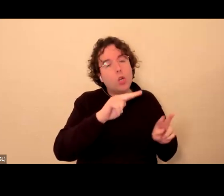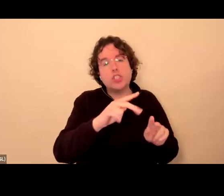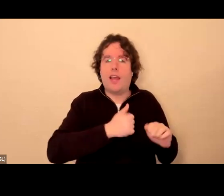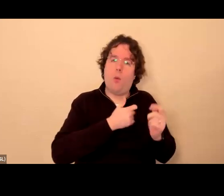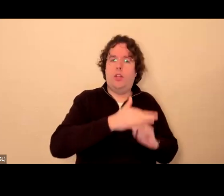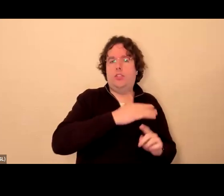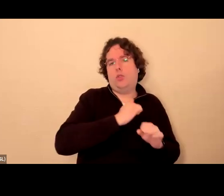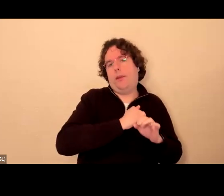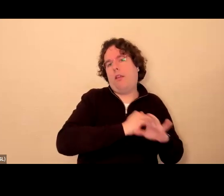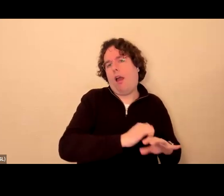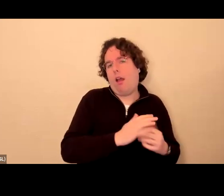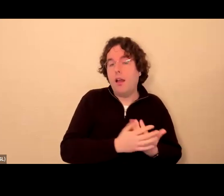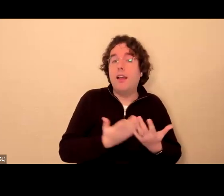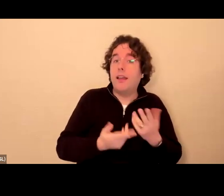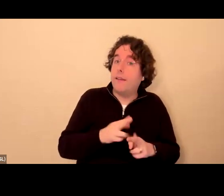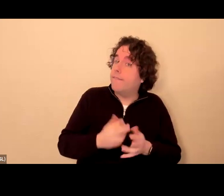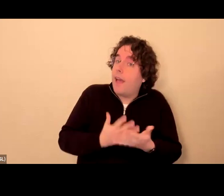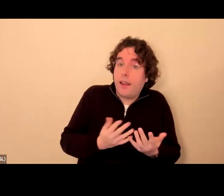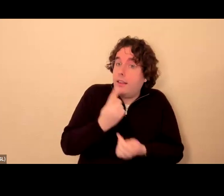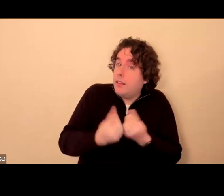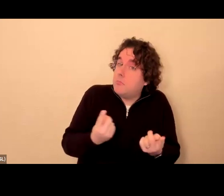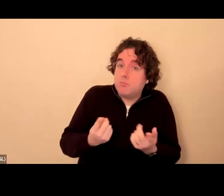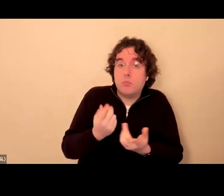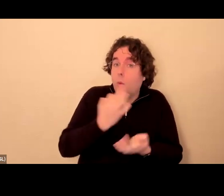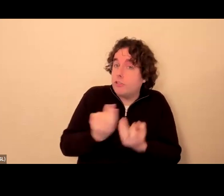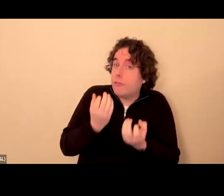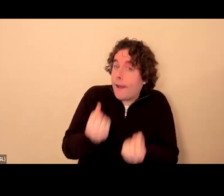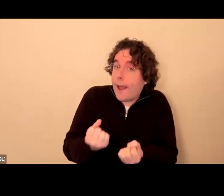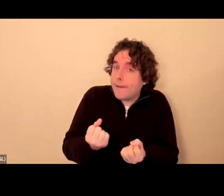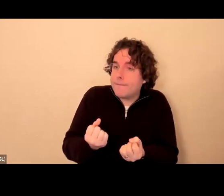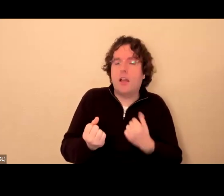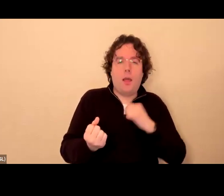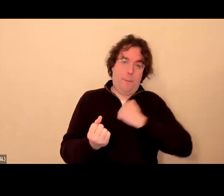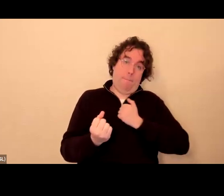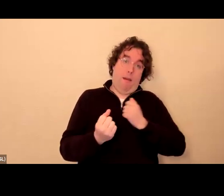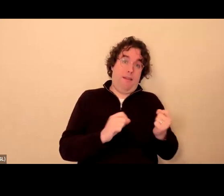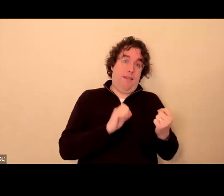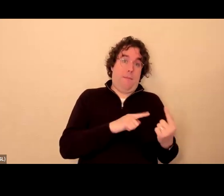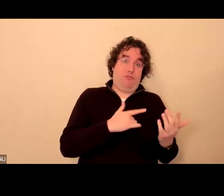And if you have any questions please I'll put my email in the chat and you can get